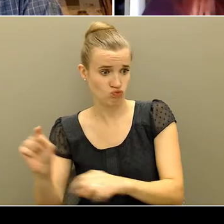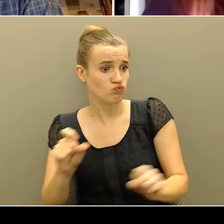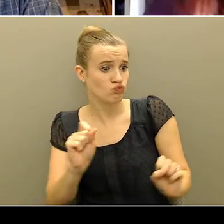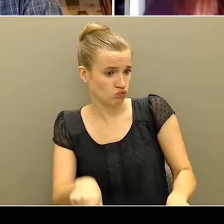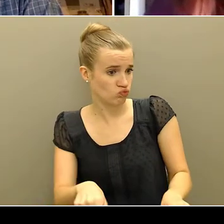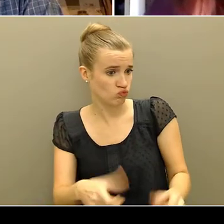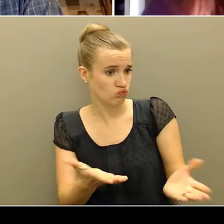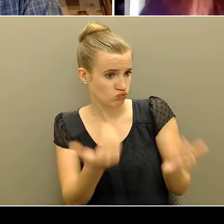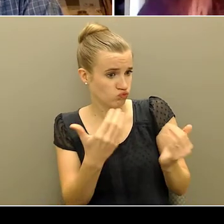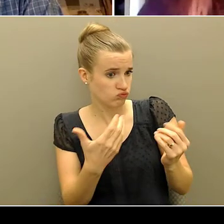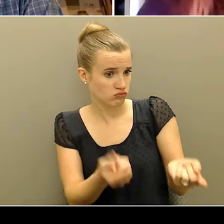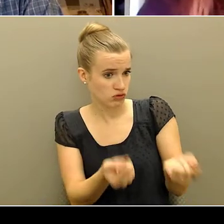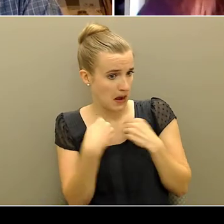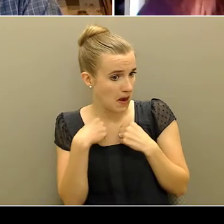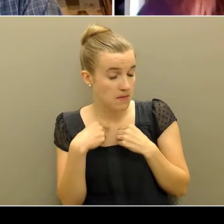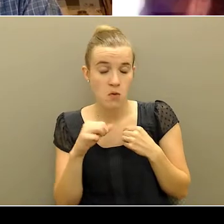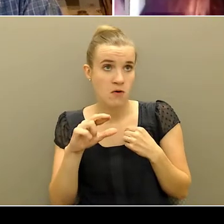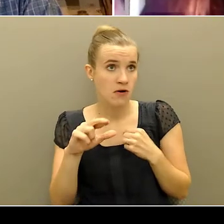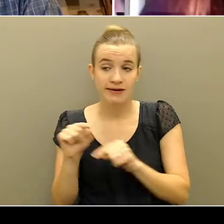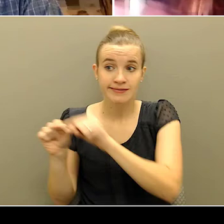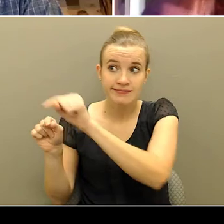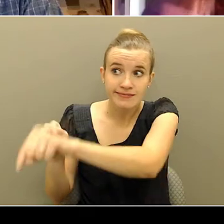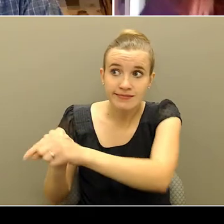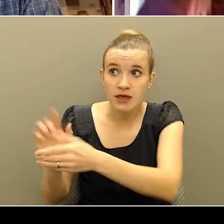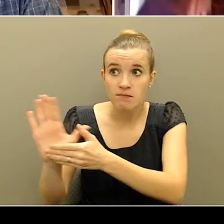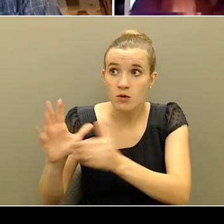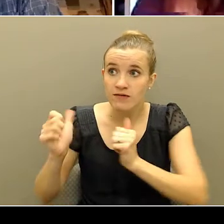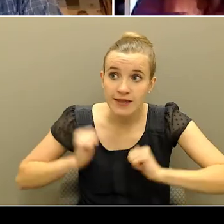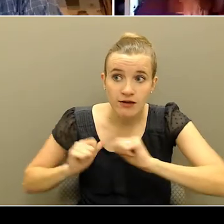degrees of separation of human beings you know, just think of it that way.